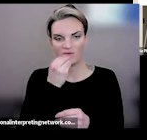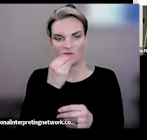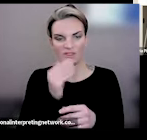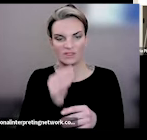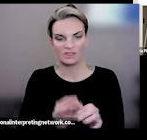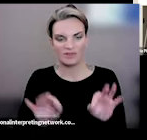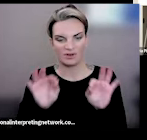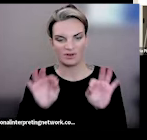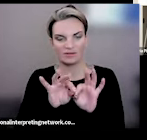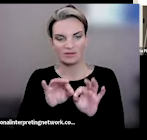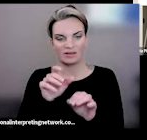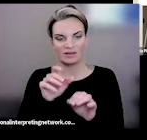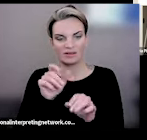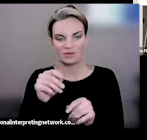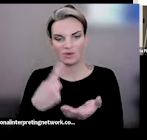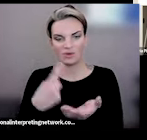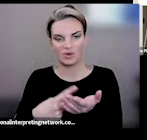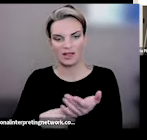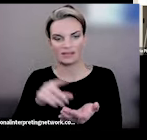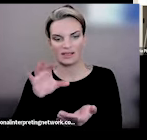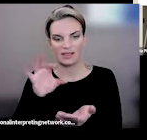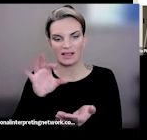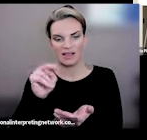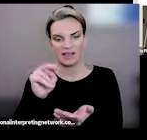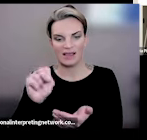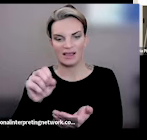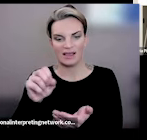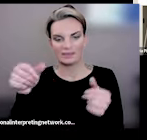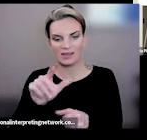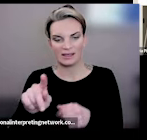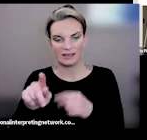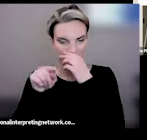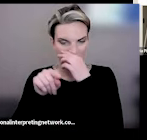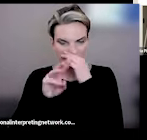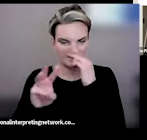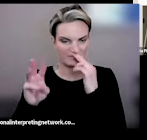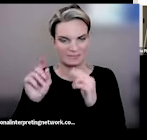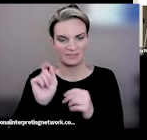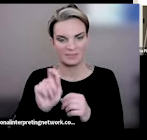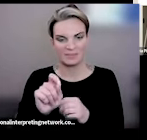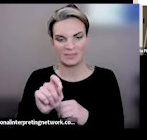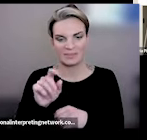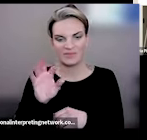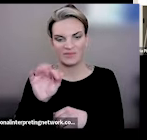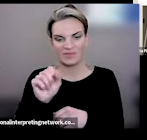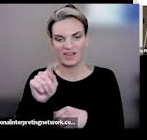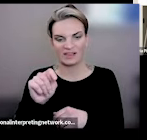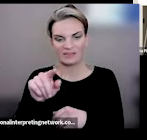work to address gaps in FNS? And then she posted a link www.fastbe.org